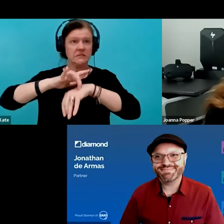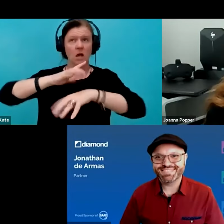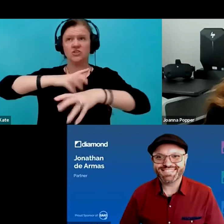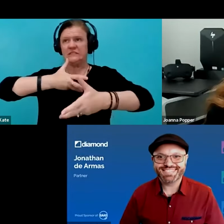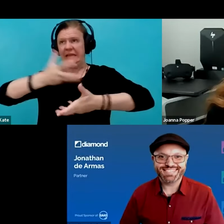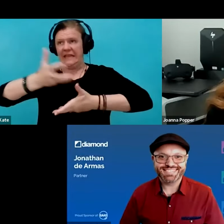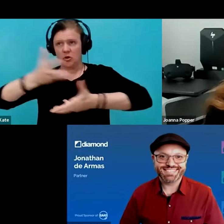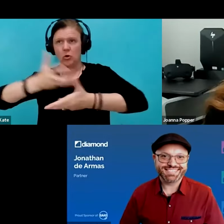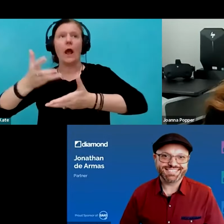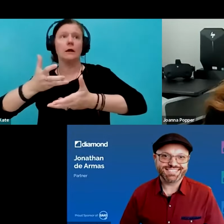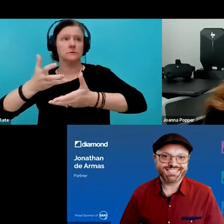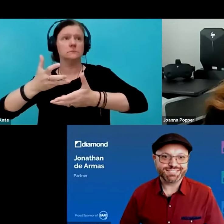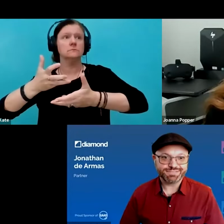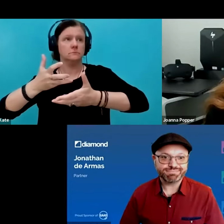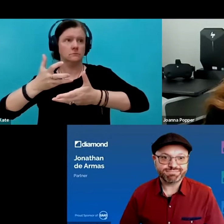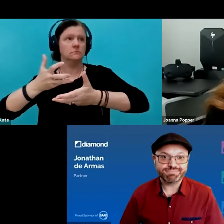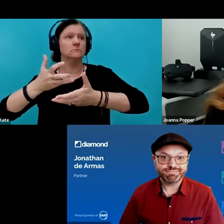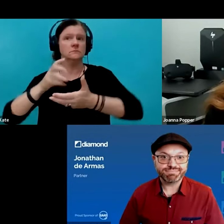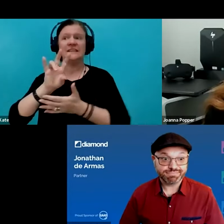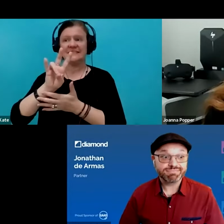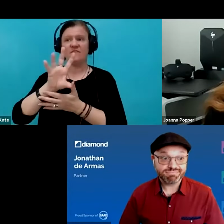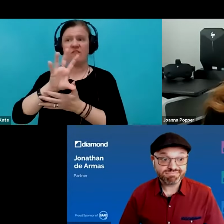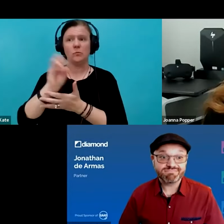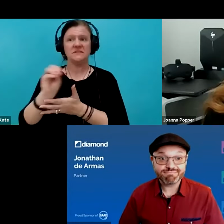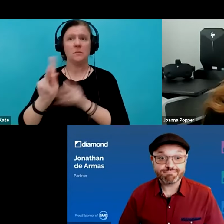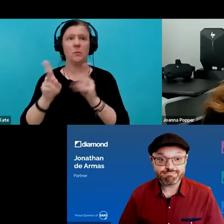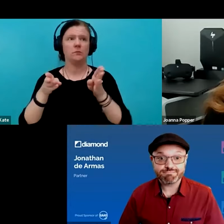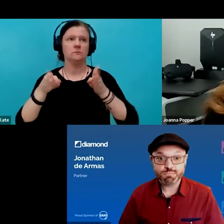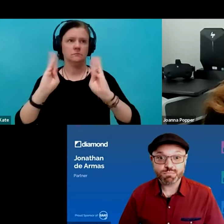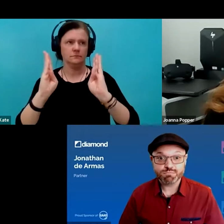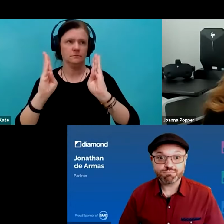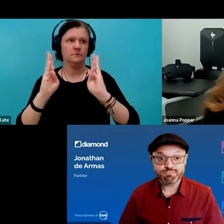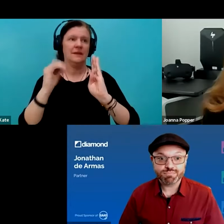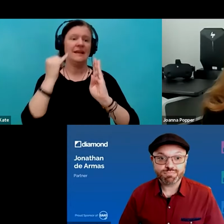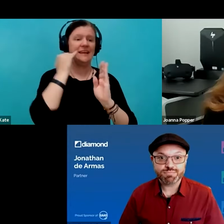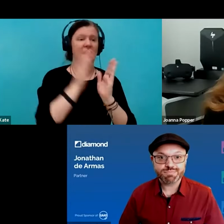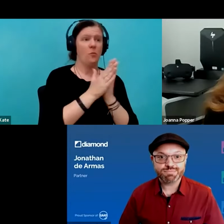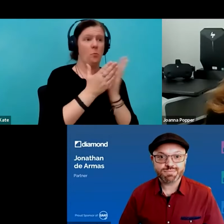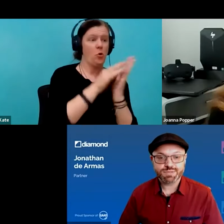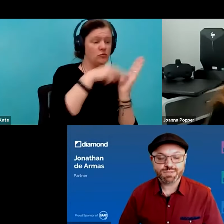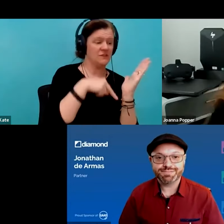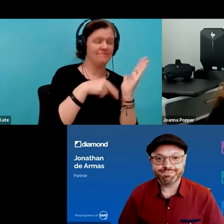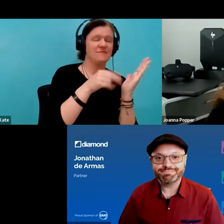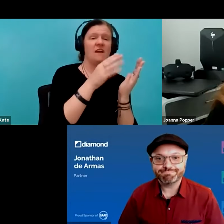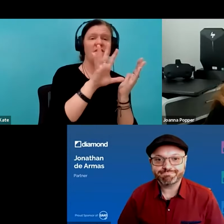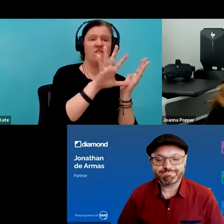If you have about a 75% retention. If you read a book you have about 5% retention and if you watch a